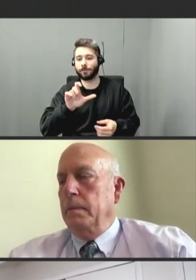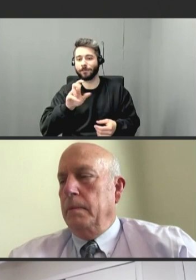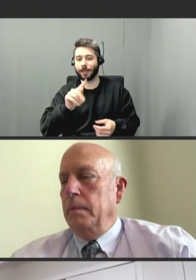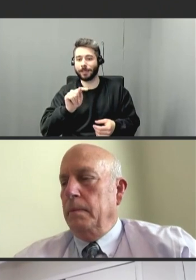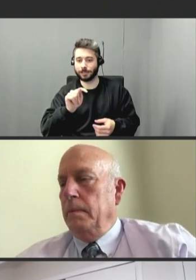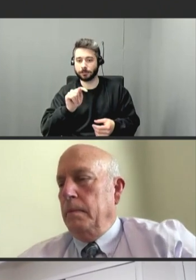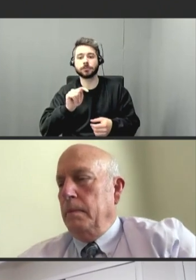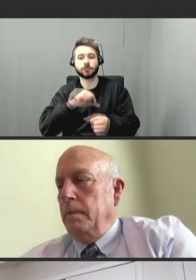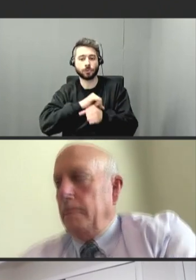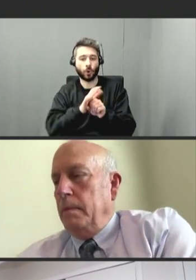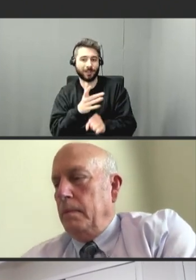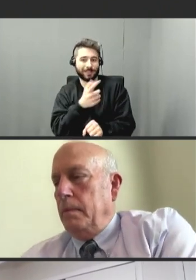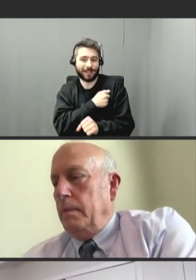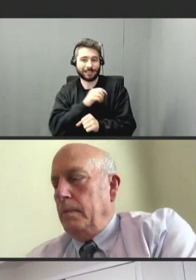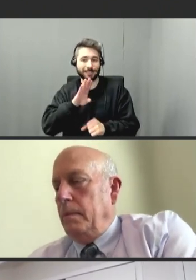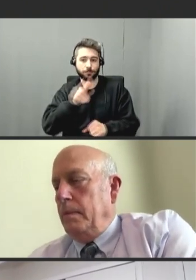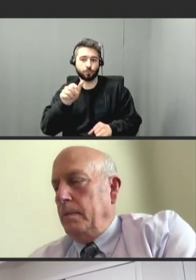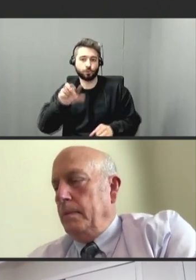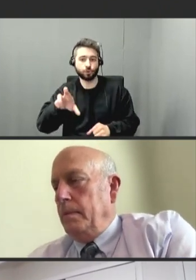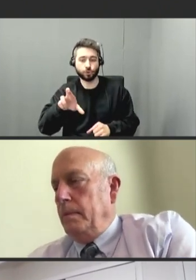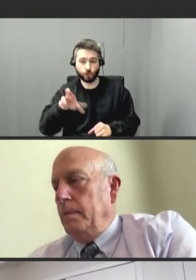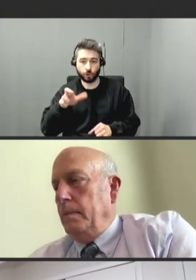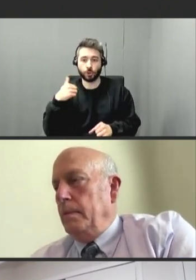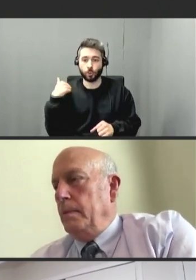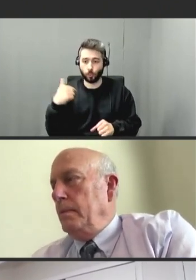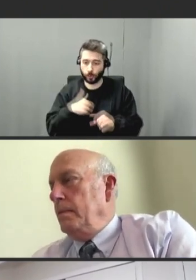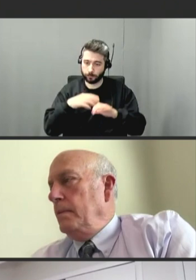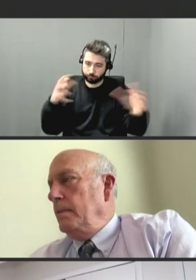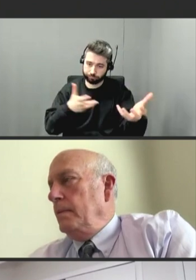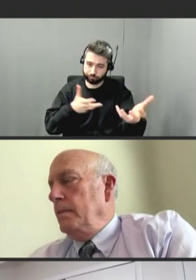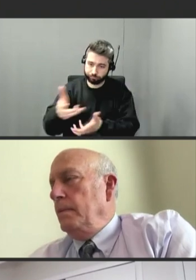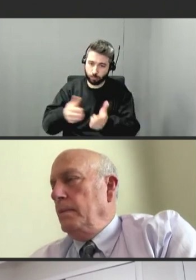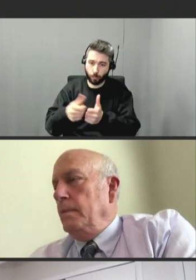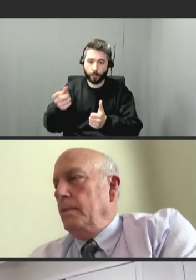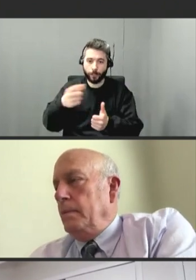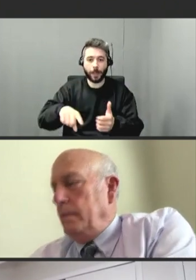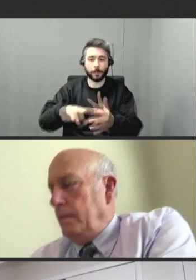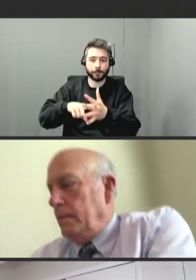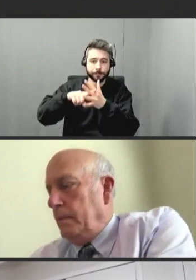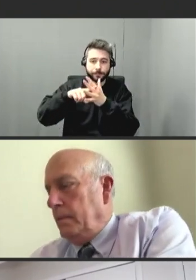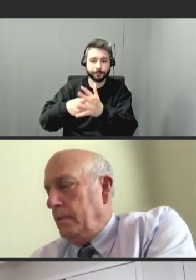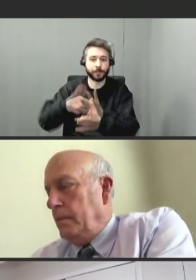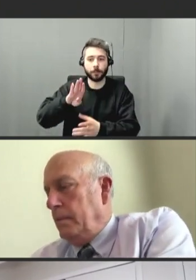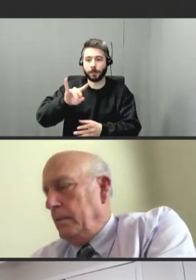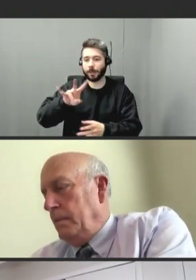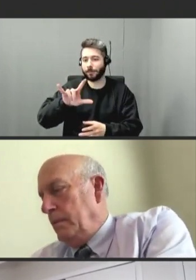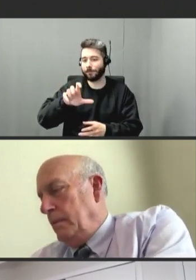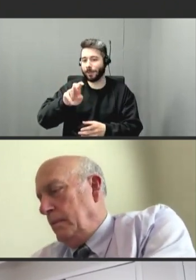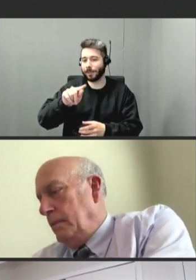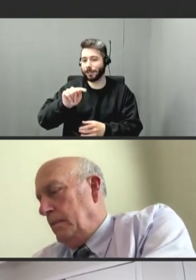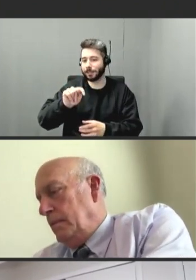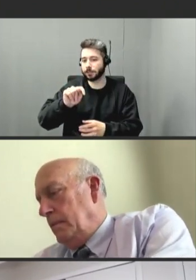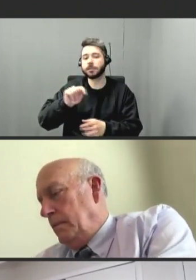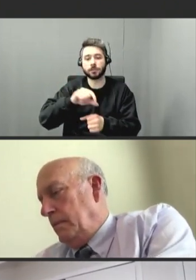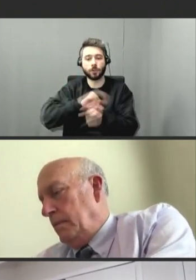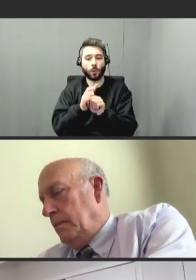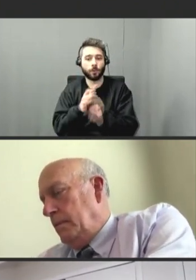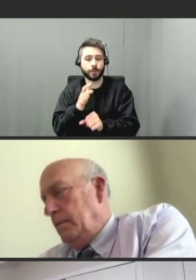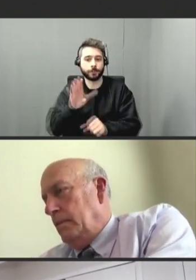vaccine boosters and we've actively engaged with them in implementing the bivalent COVID booster.